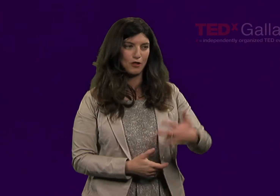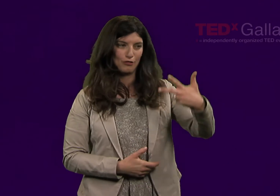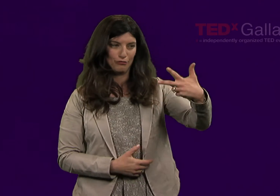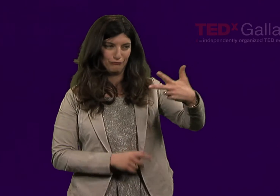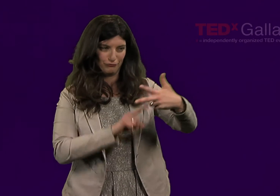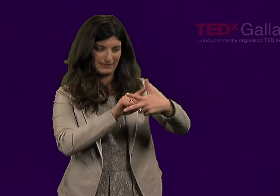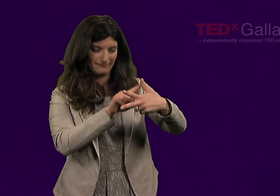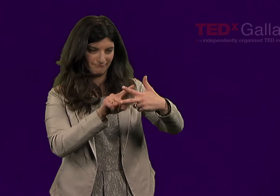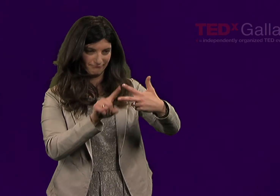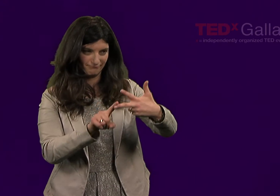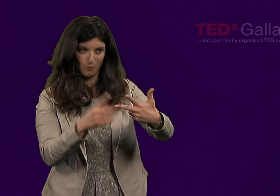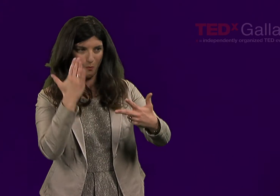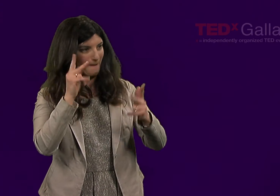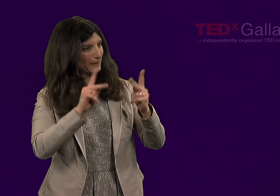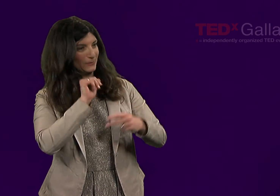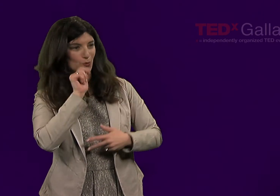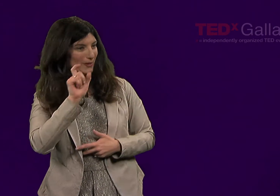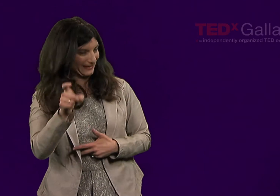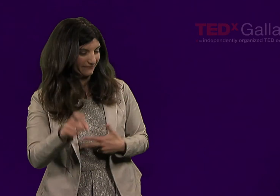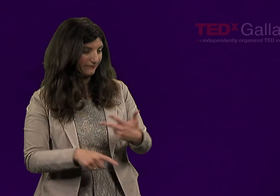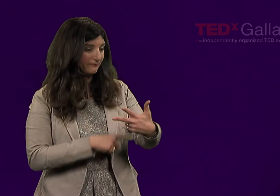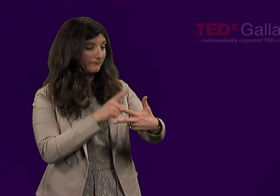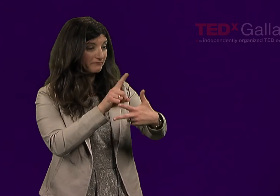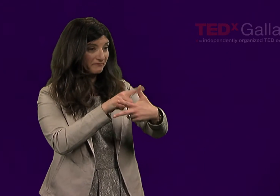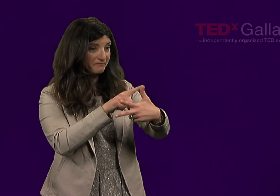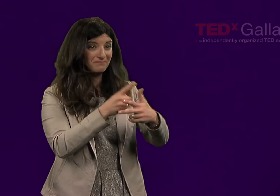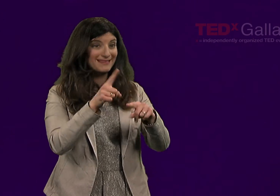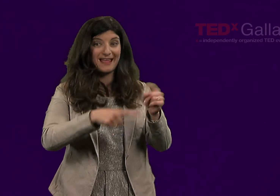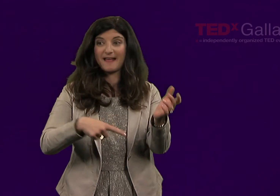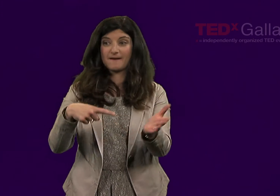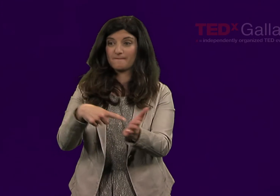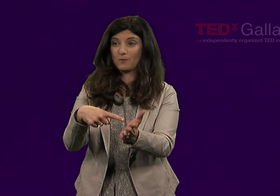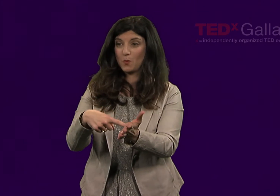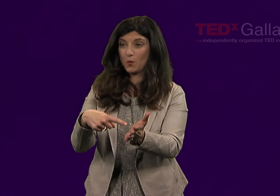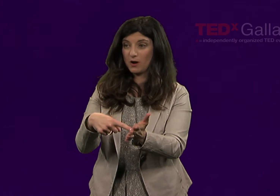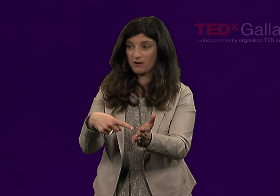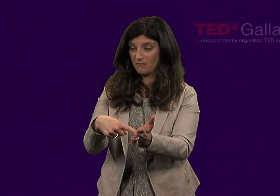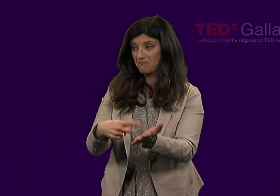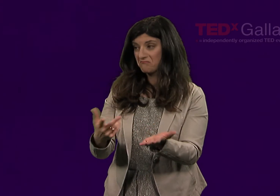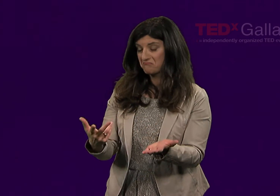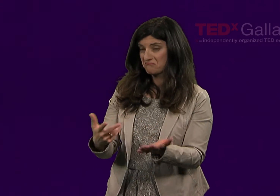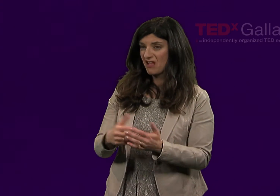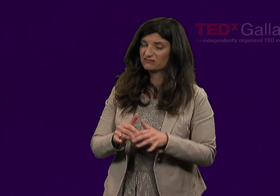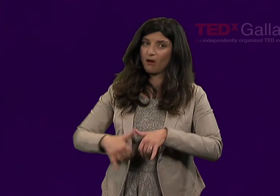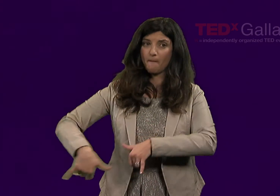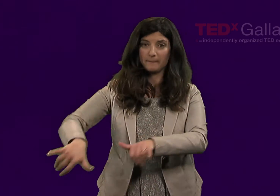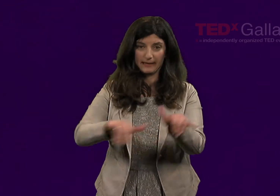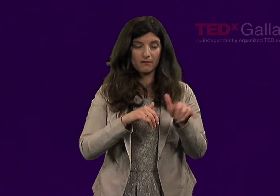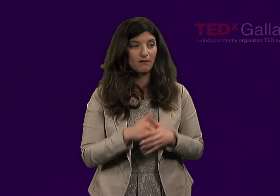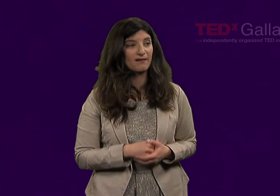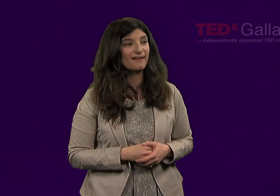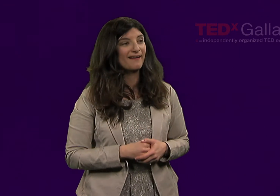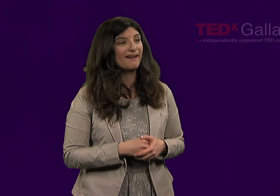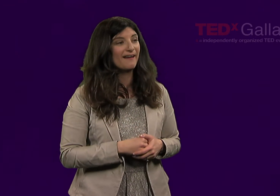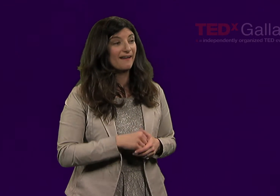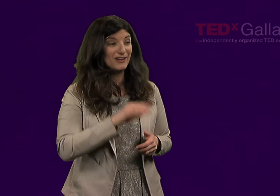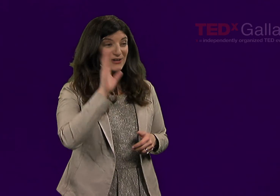I think it comes down to three reasons, the first one being people say they can't afford it. And that's a pretty common reason.